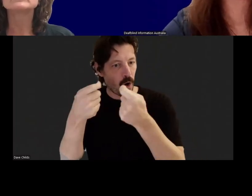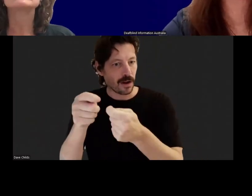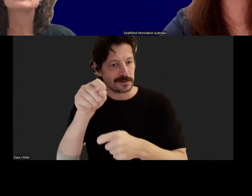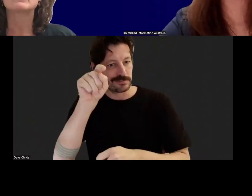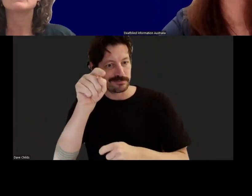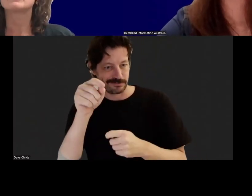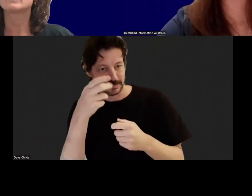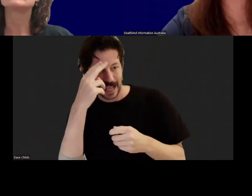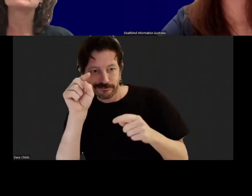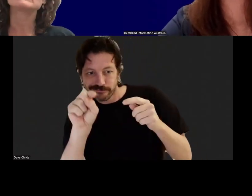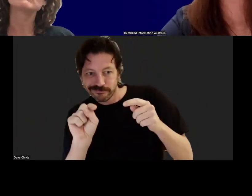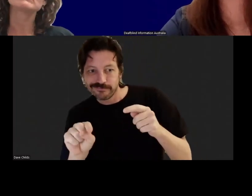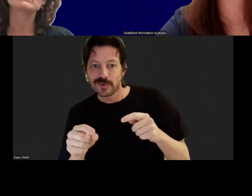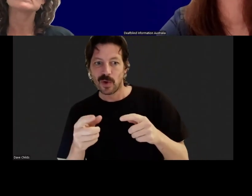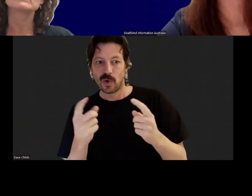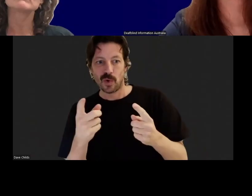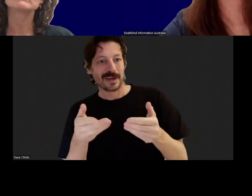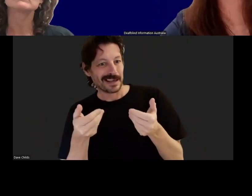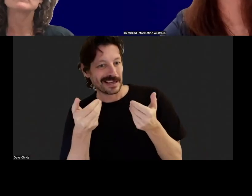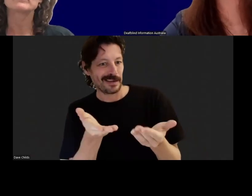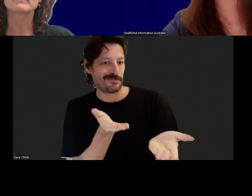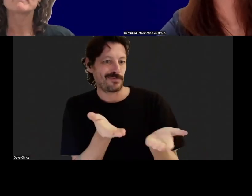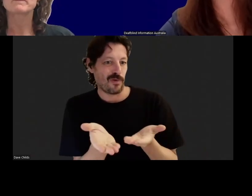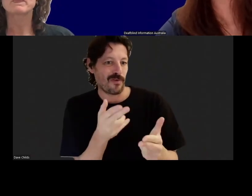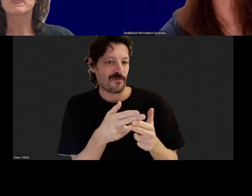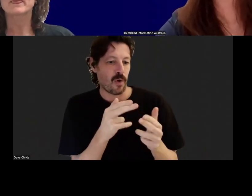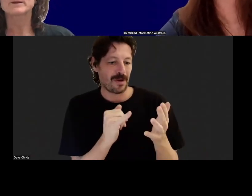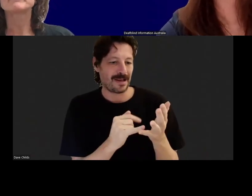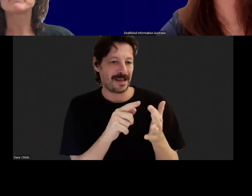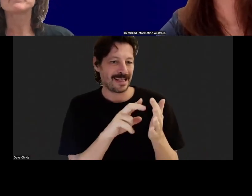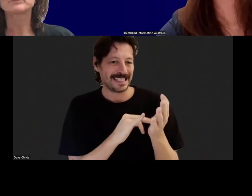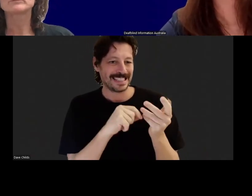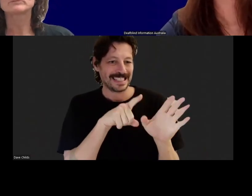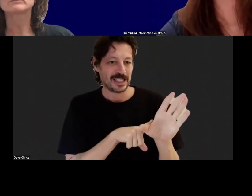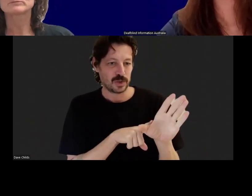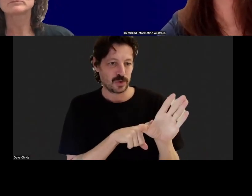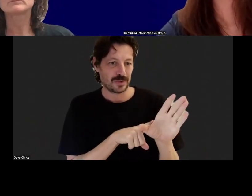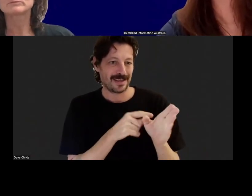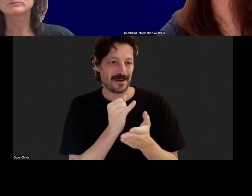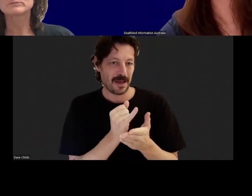services to people with sensory impairment, so you're most likely to get the orthoptic and O&M